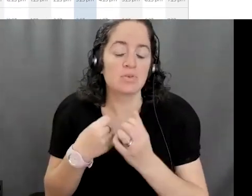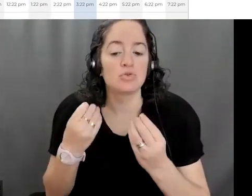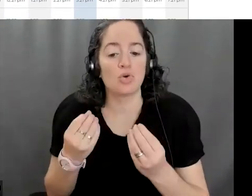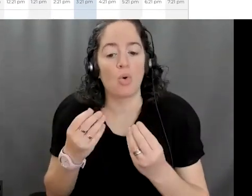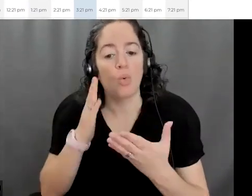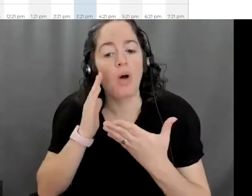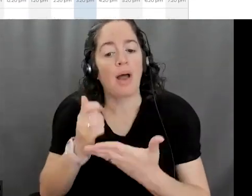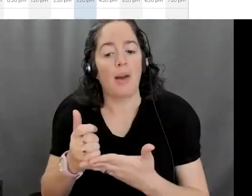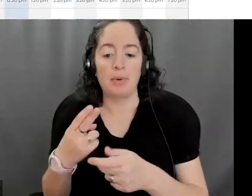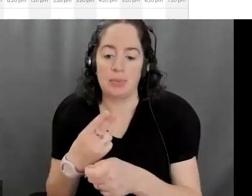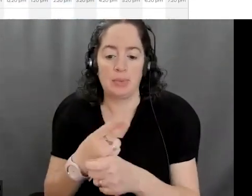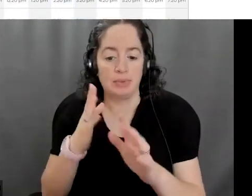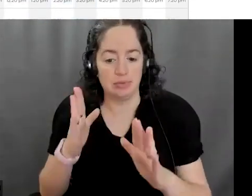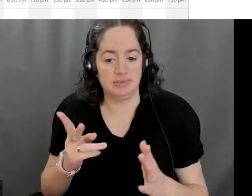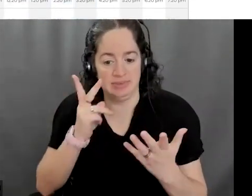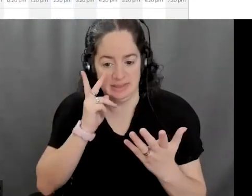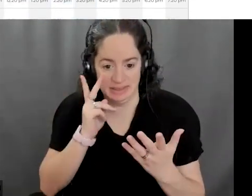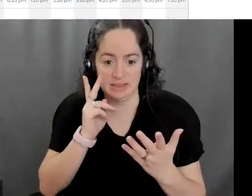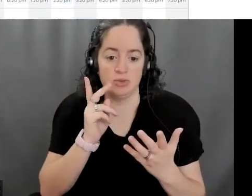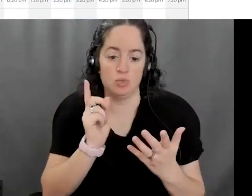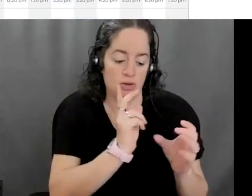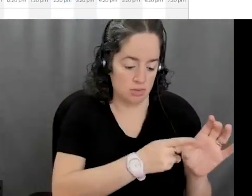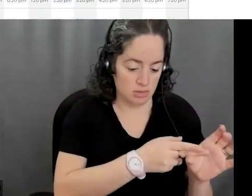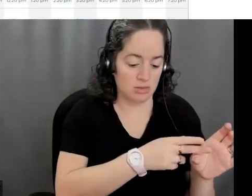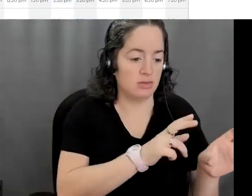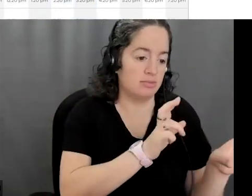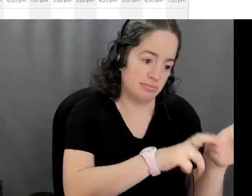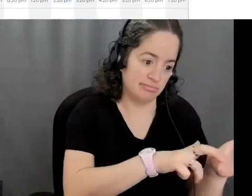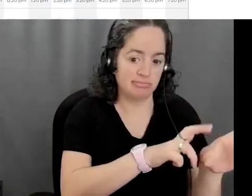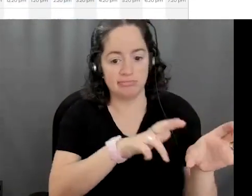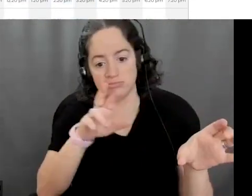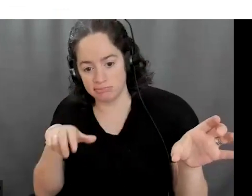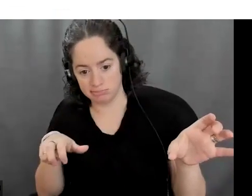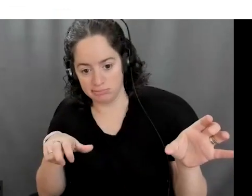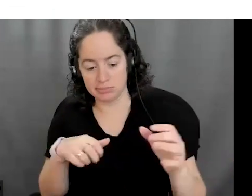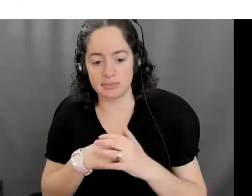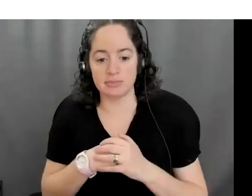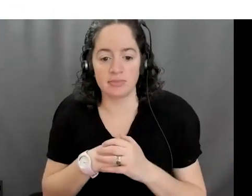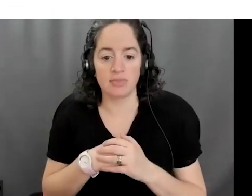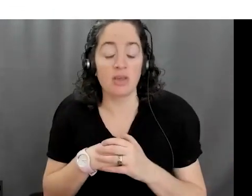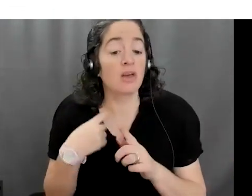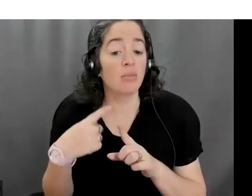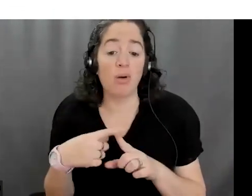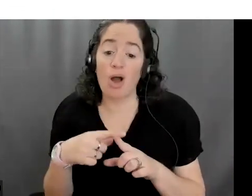Another thing we added was some filters here that will just reduce the overall data content